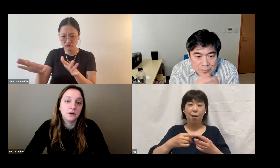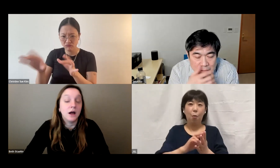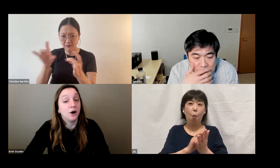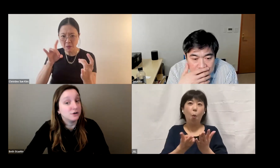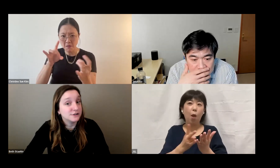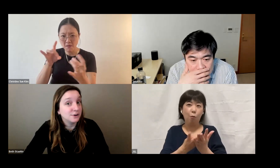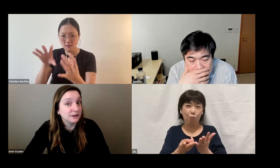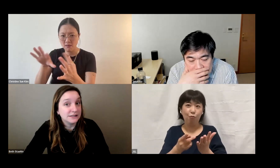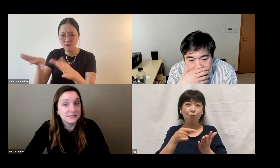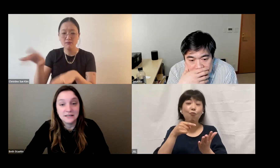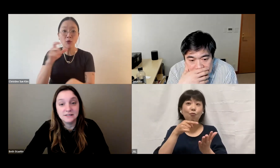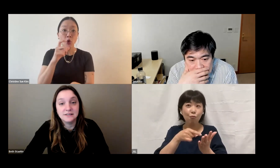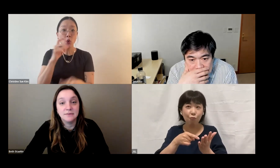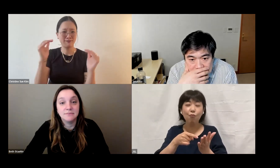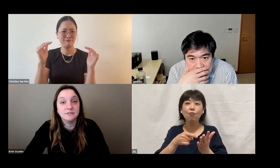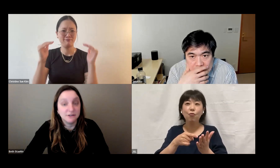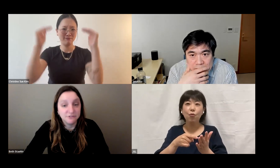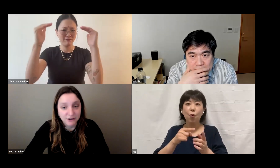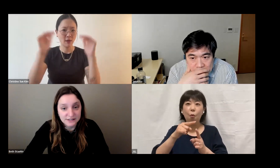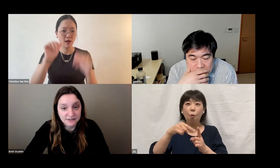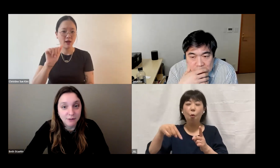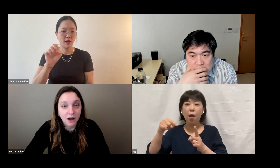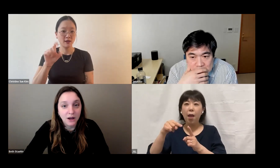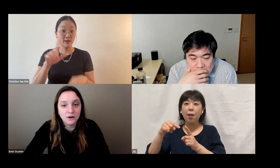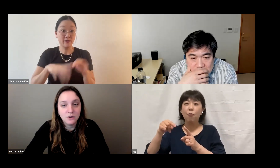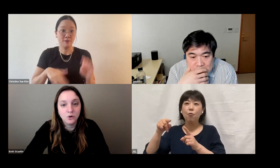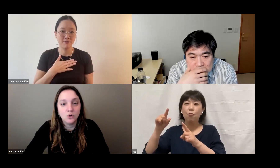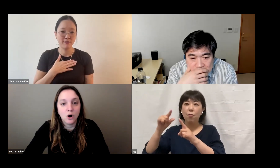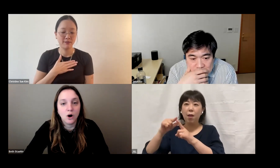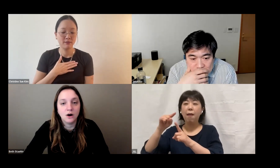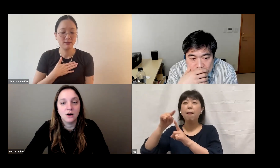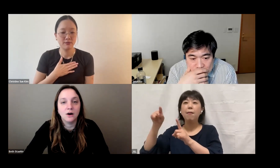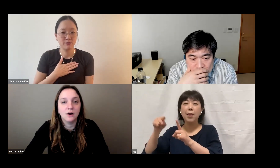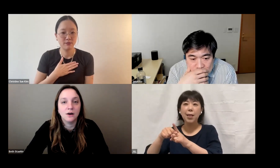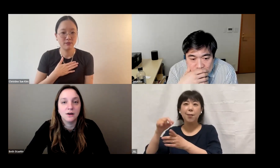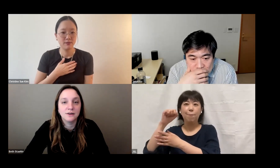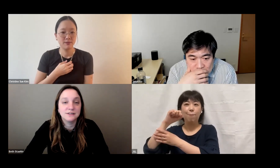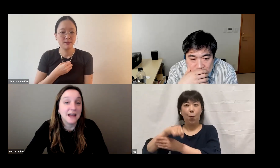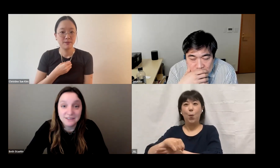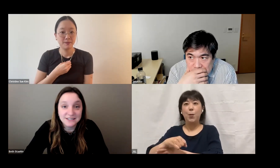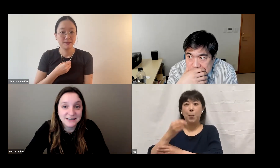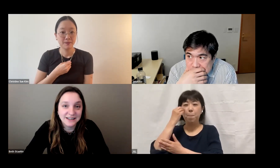I also enlisted some deaf friends of mine who are talented